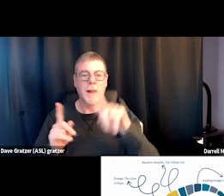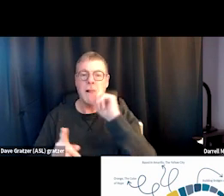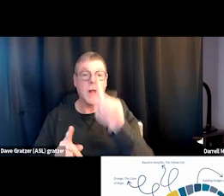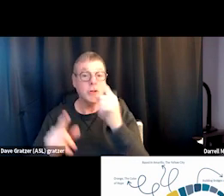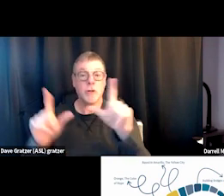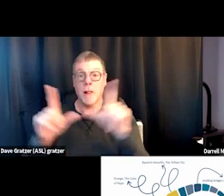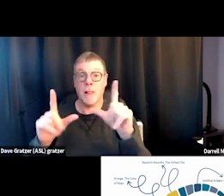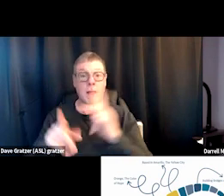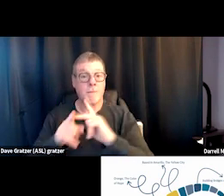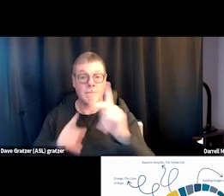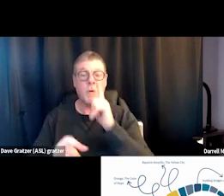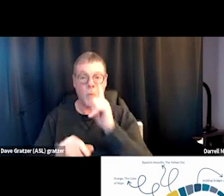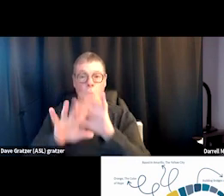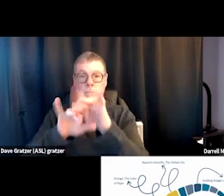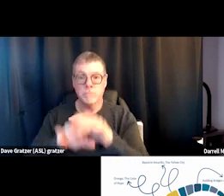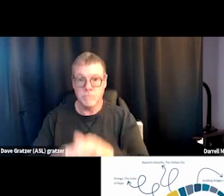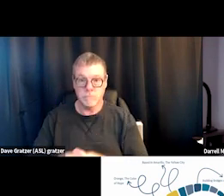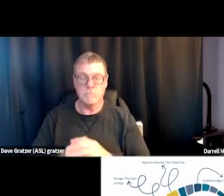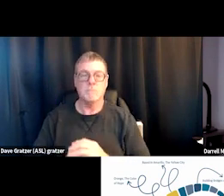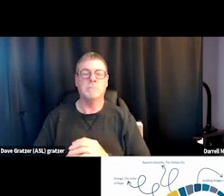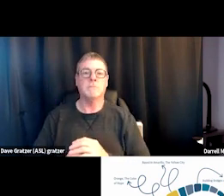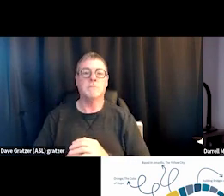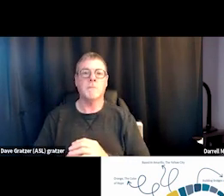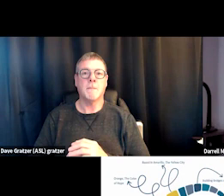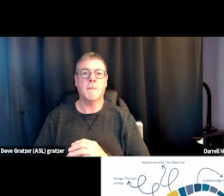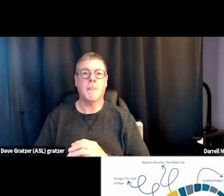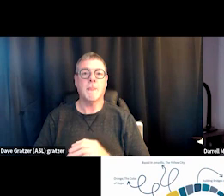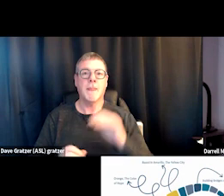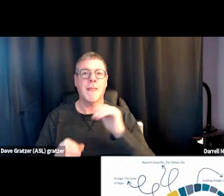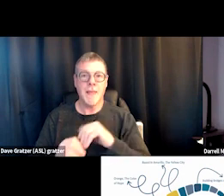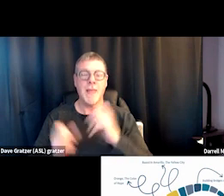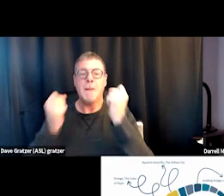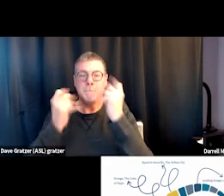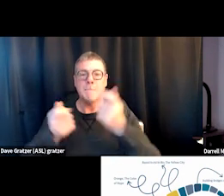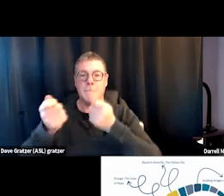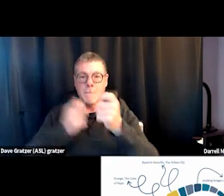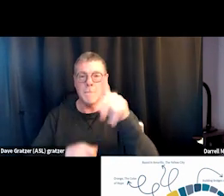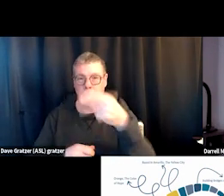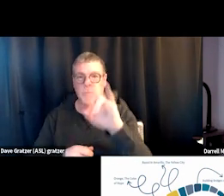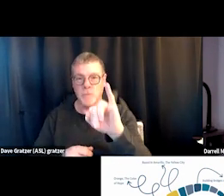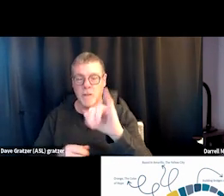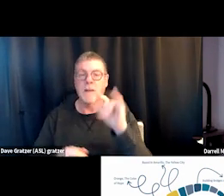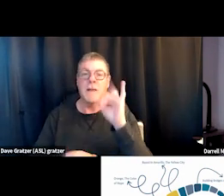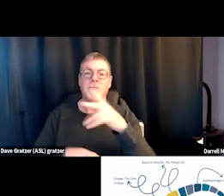that are able to enter into the record. And there's PHI issues that are managed, but you can see somebody's journey